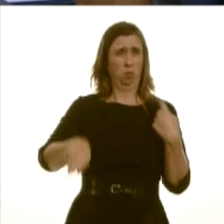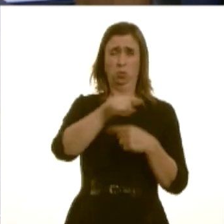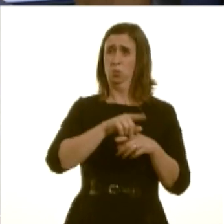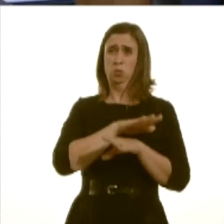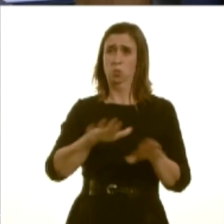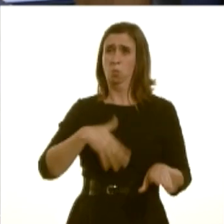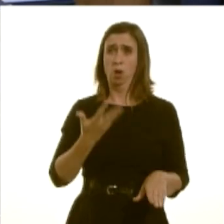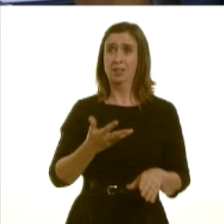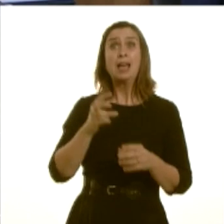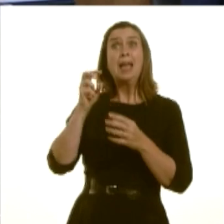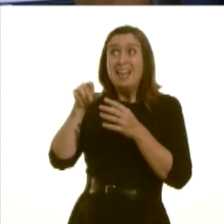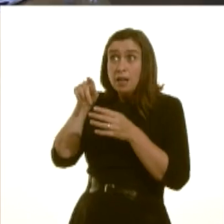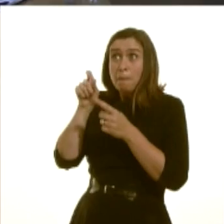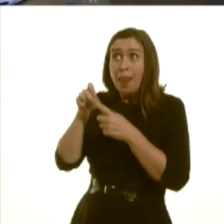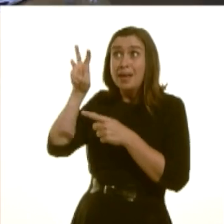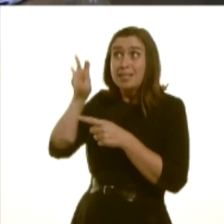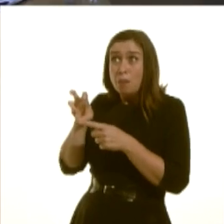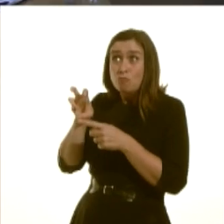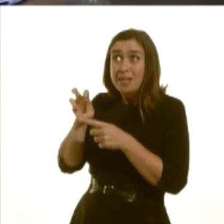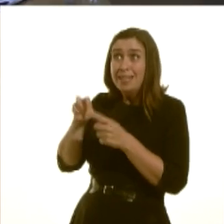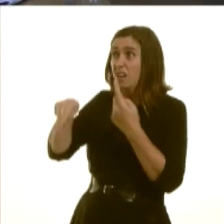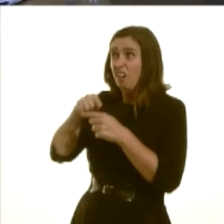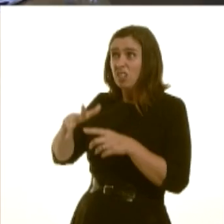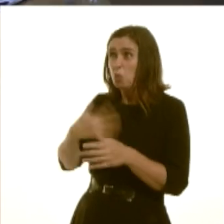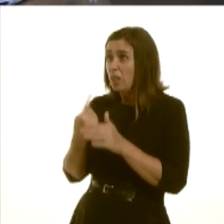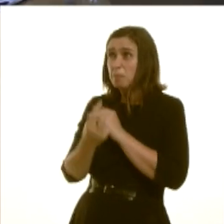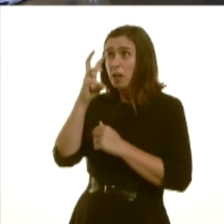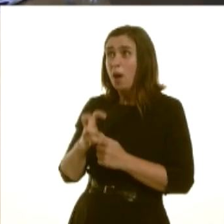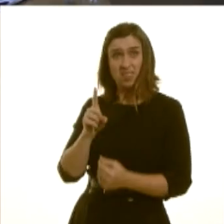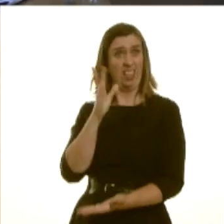for Plaid Cymru in the Assembly elections. That is the reality of the situation for her